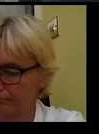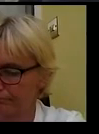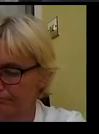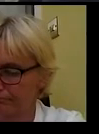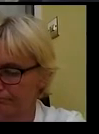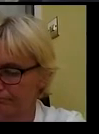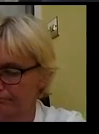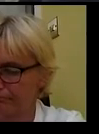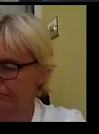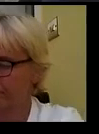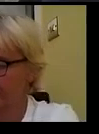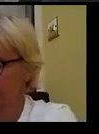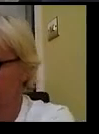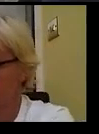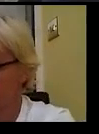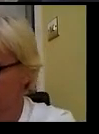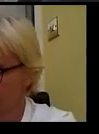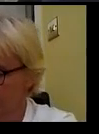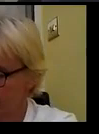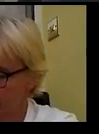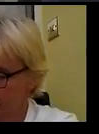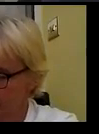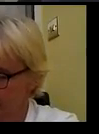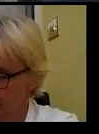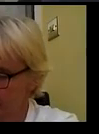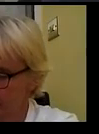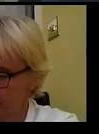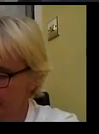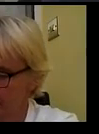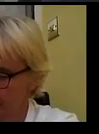workplace it must be shut, it must be deep cleaned but crucially there must be